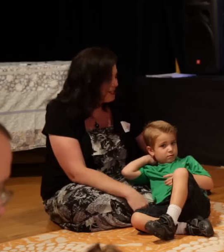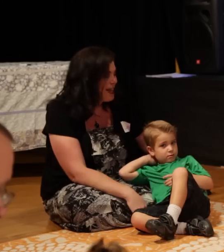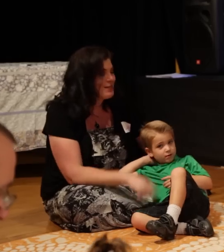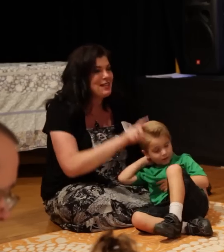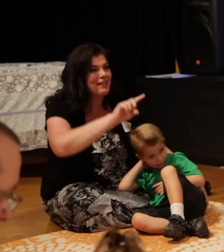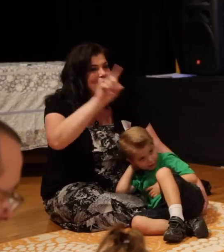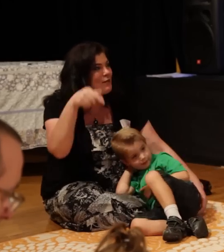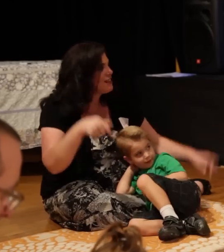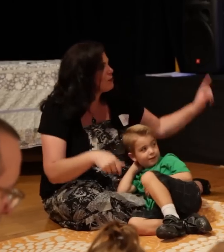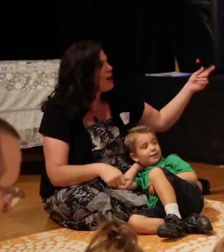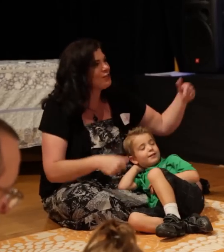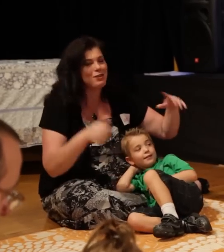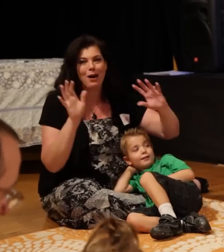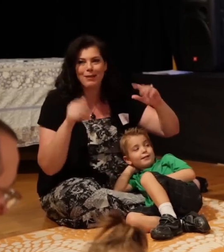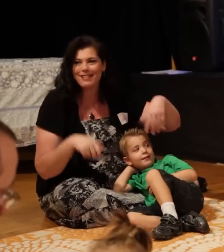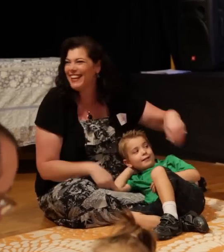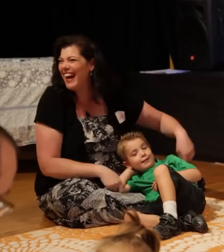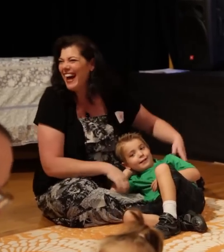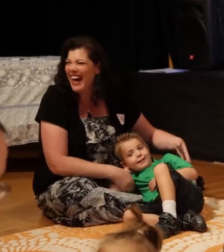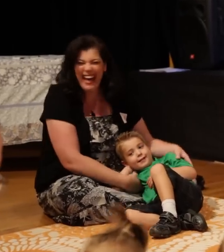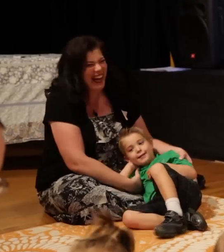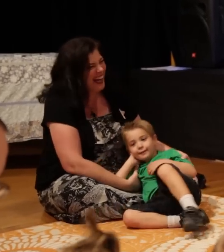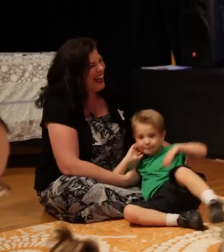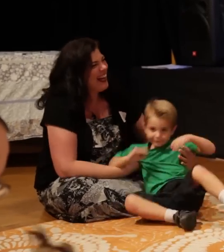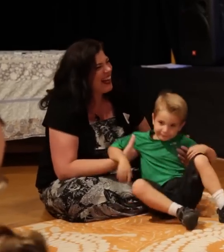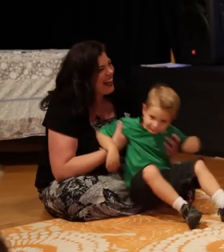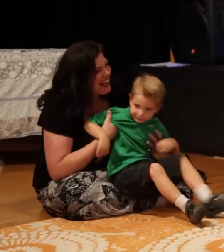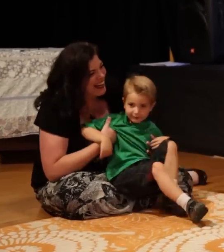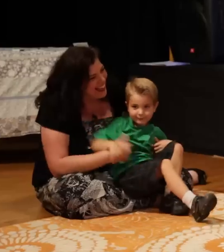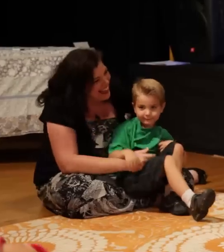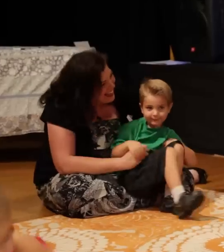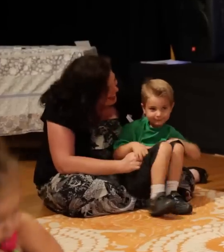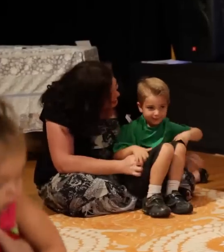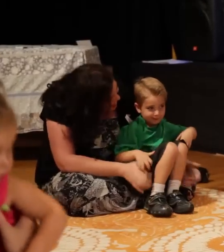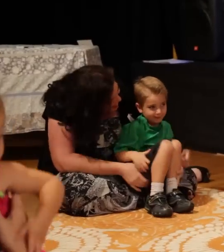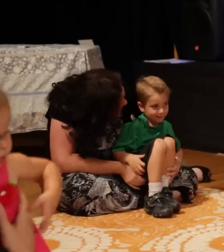so that was the thing that got him over was watching it. Good. We will end today with Celebrate, and we will get up and run around